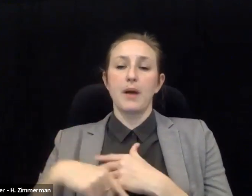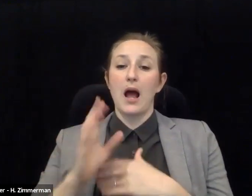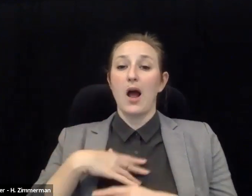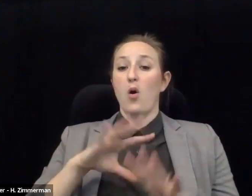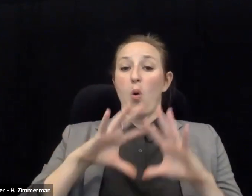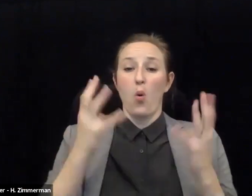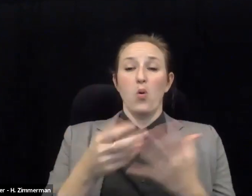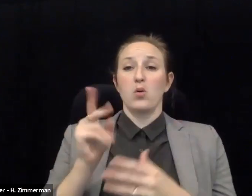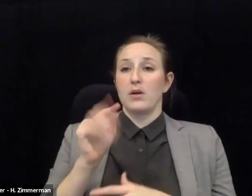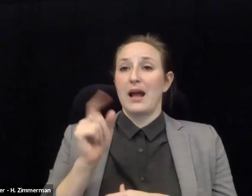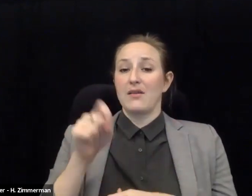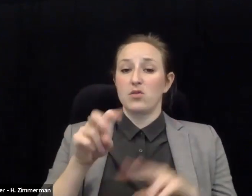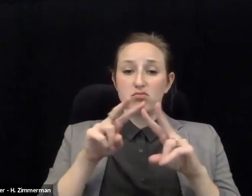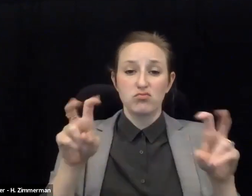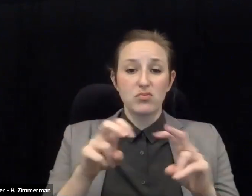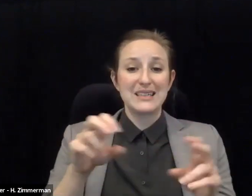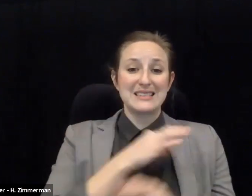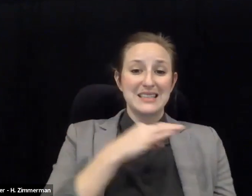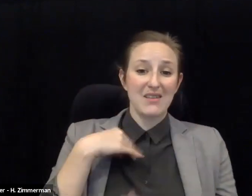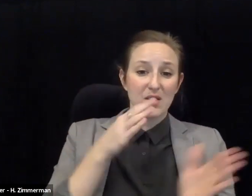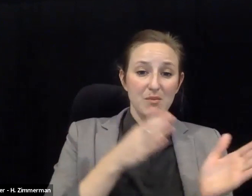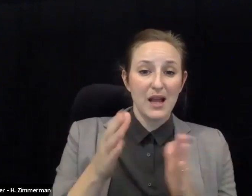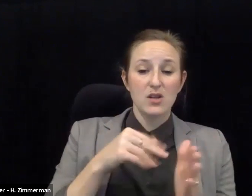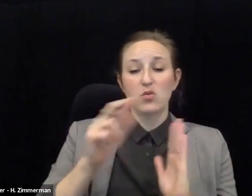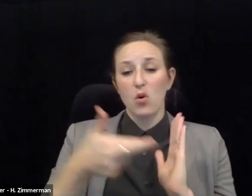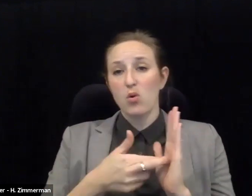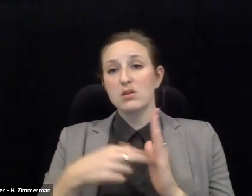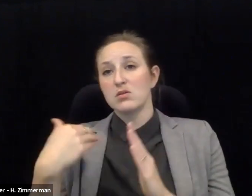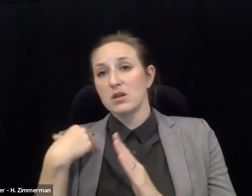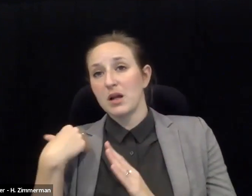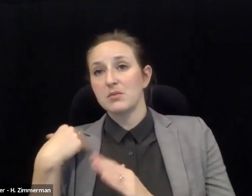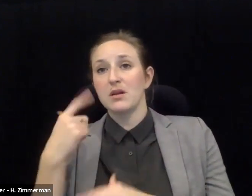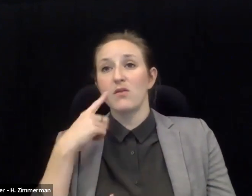our staffing plans roles and responsibilities for summer months. So regardless of